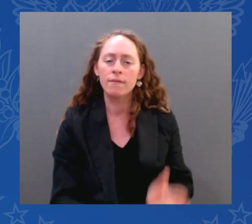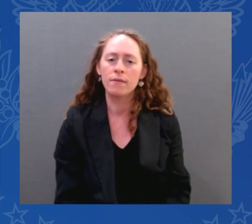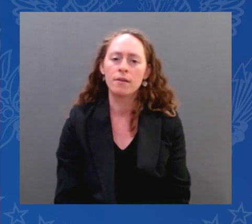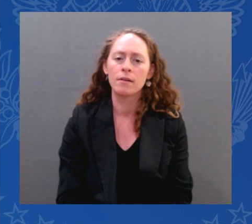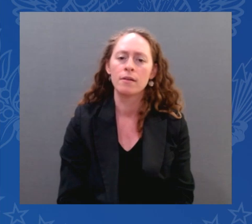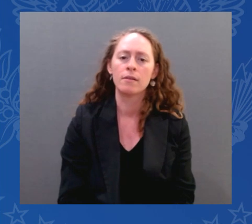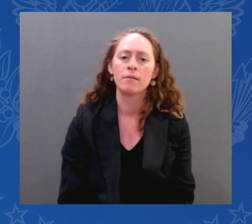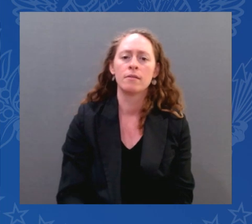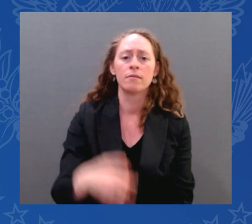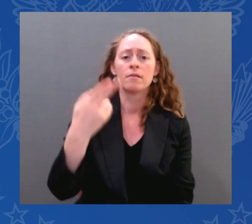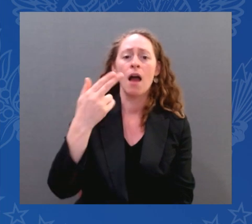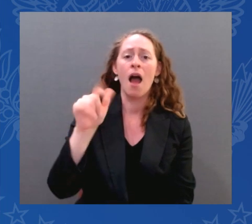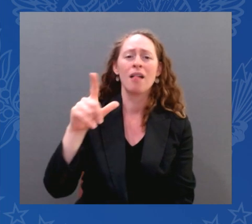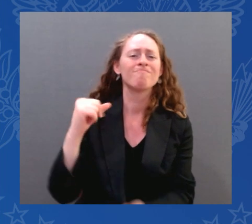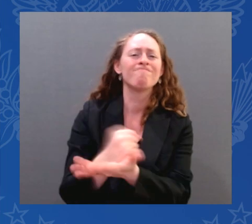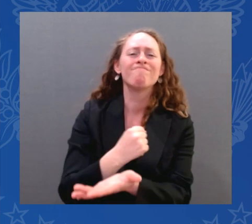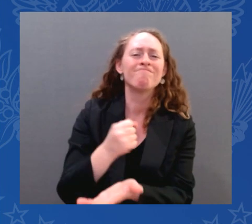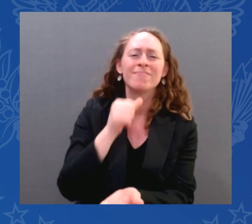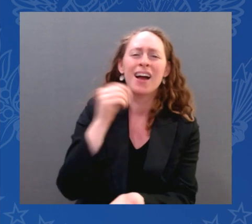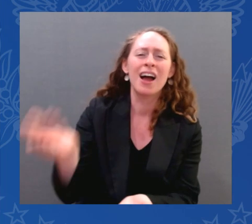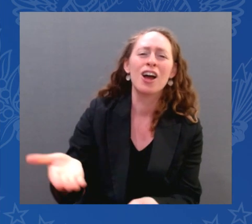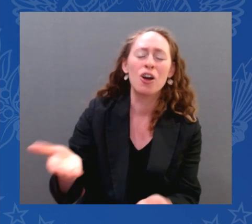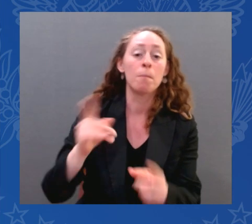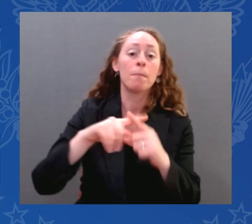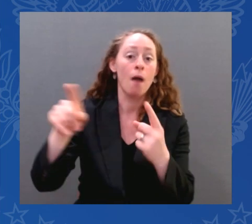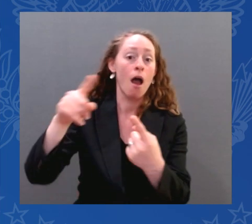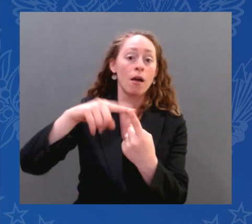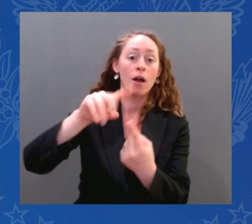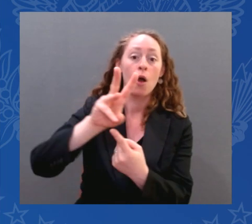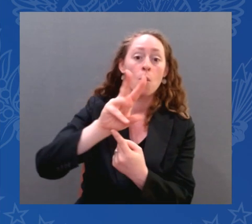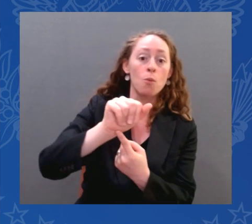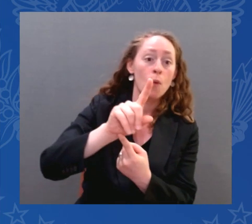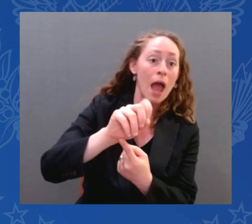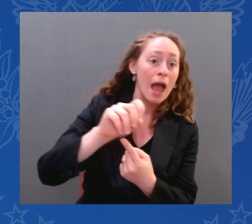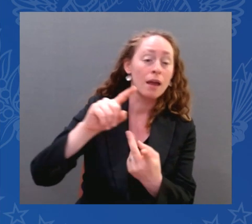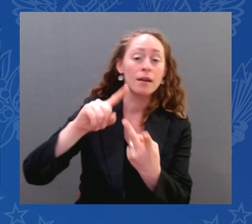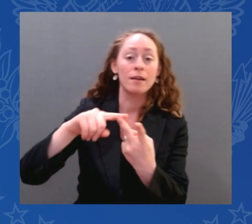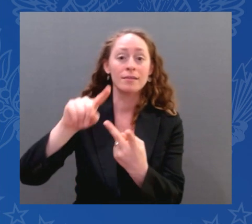because I wanted them standing right beside me when I signed this legislation into law.